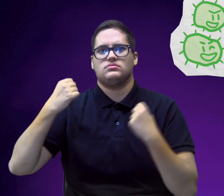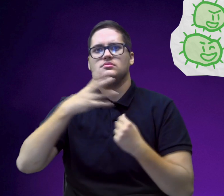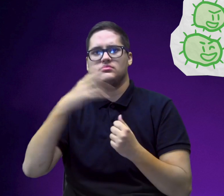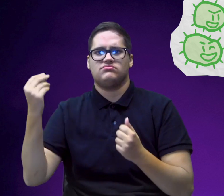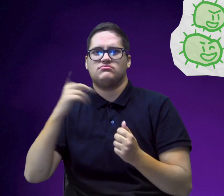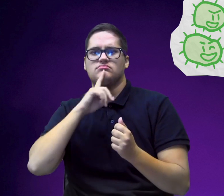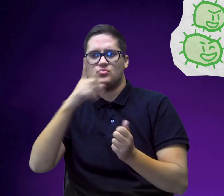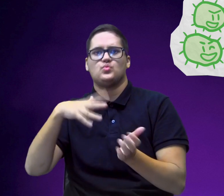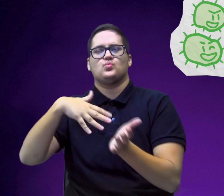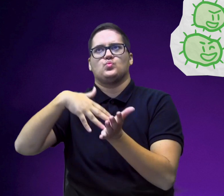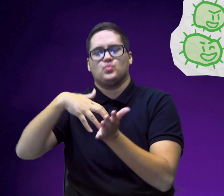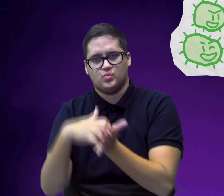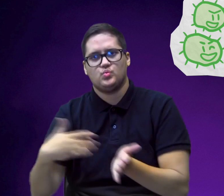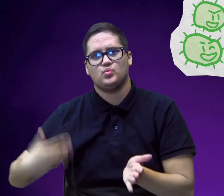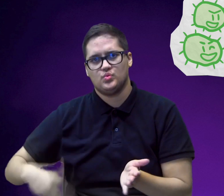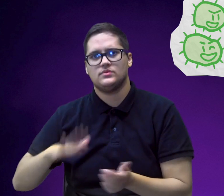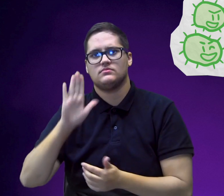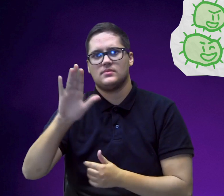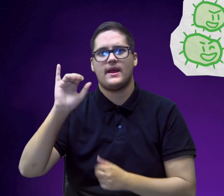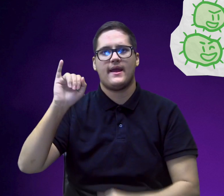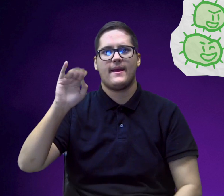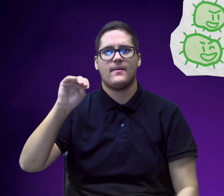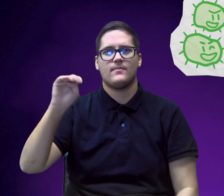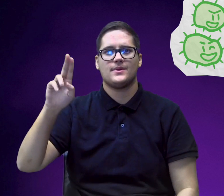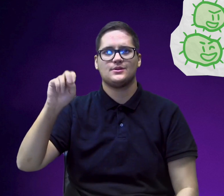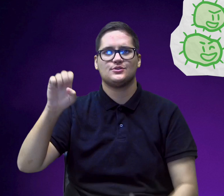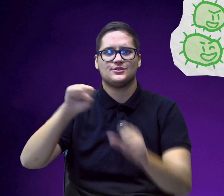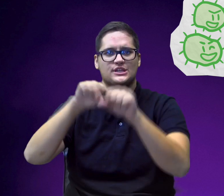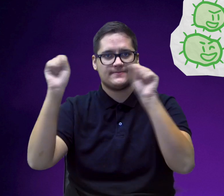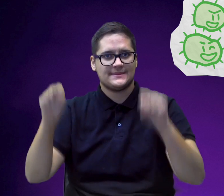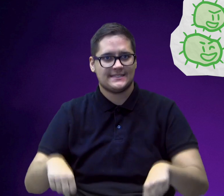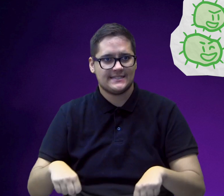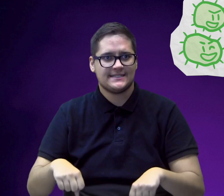and it really weakens your immune system.